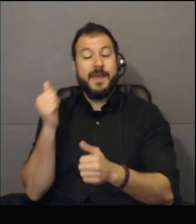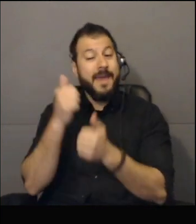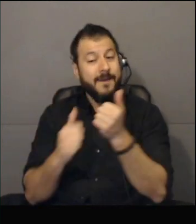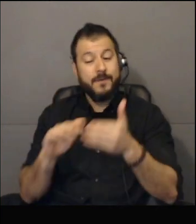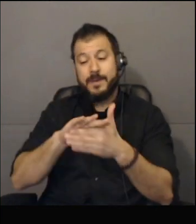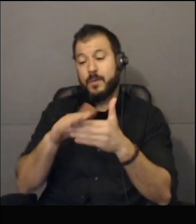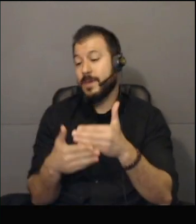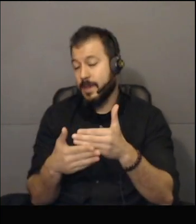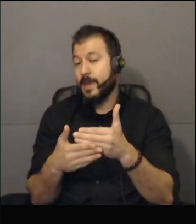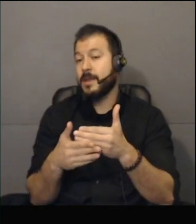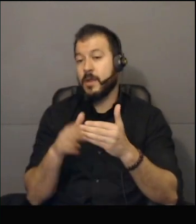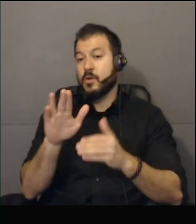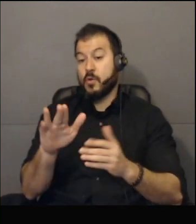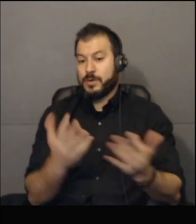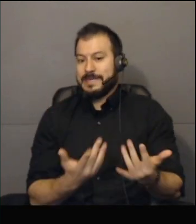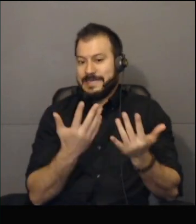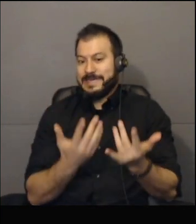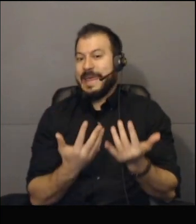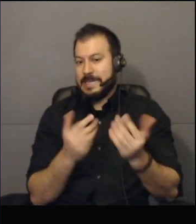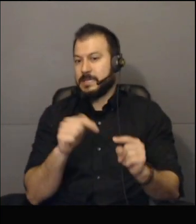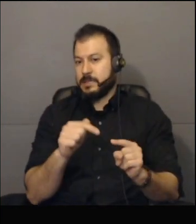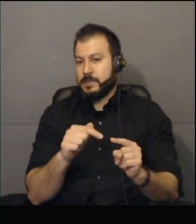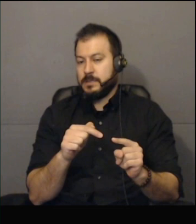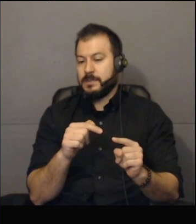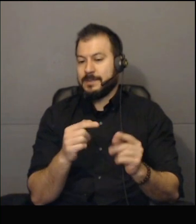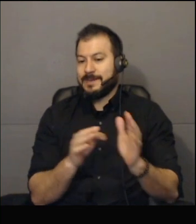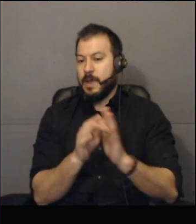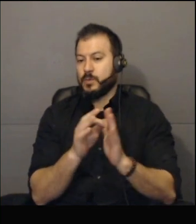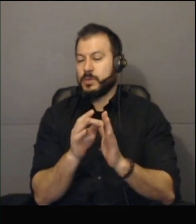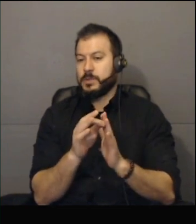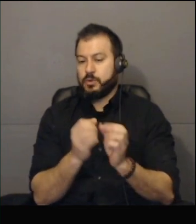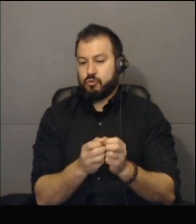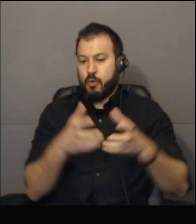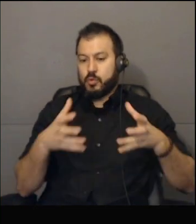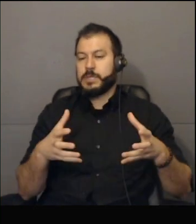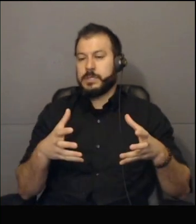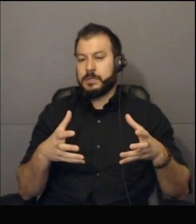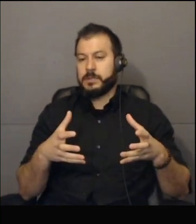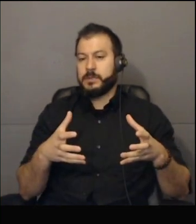You're standing by of your standing by count grows.